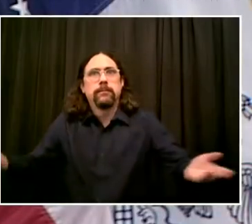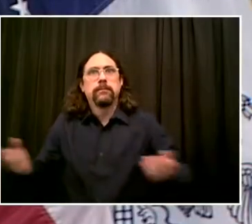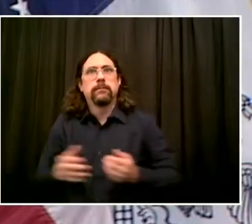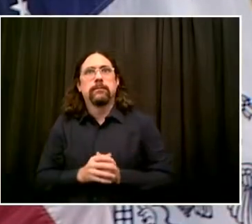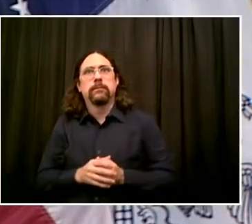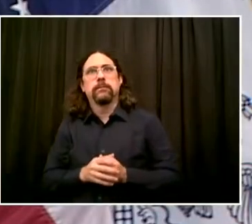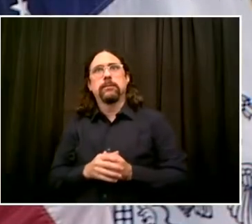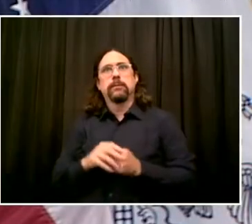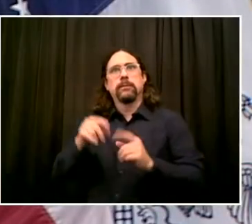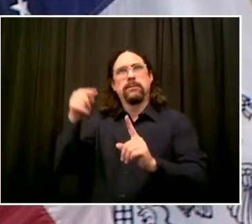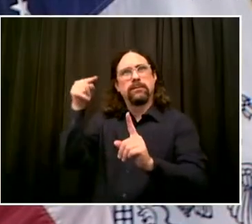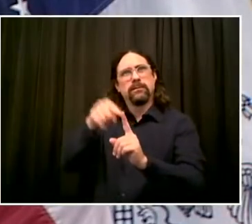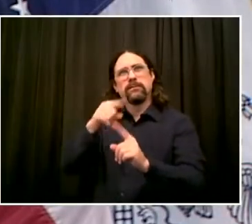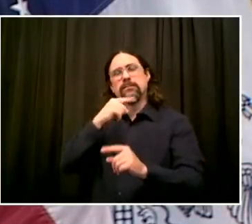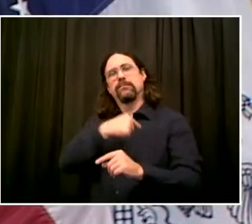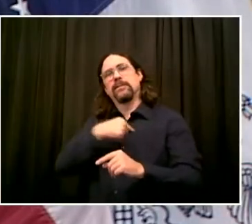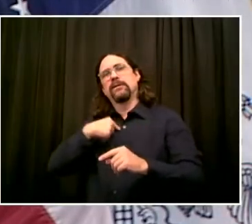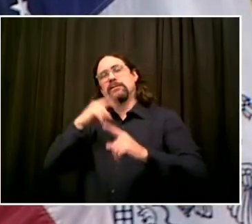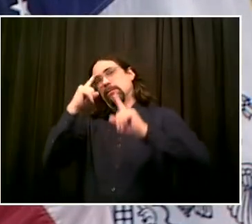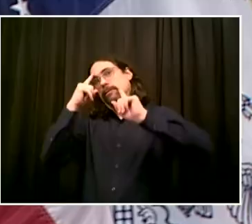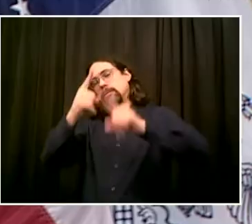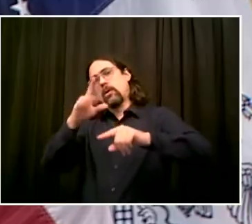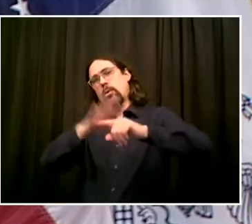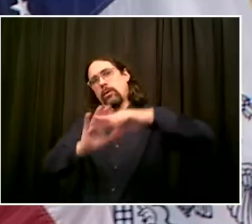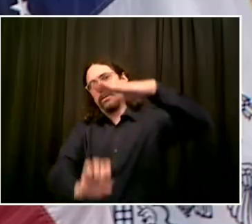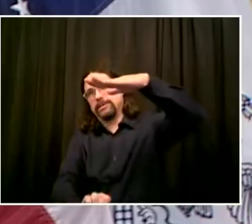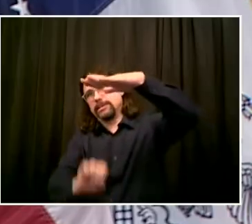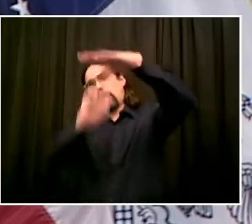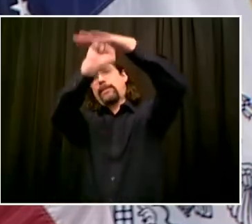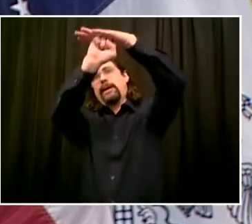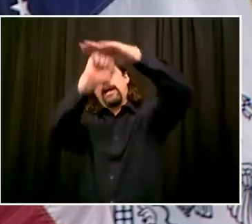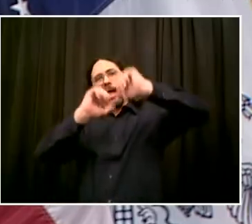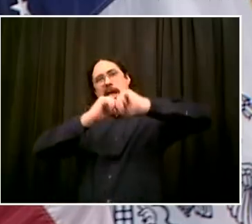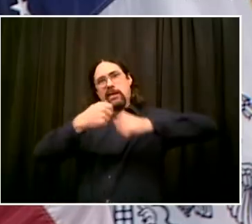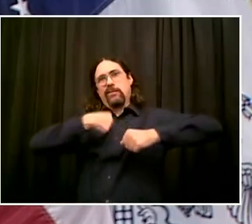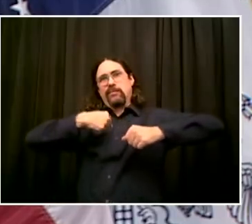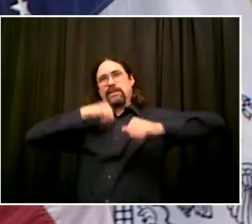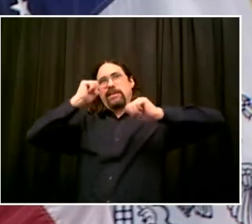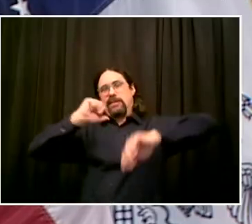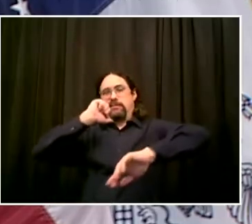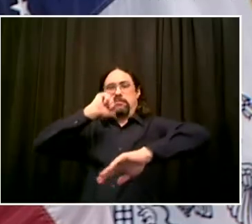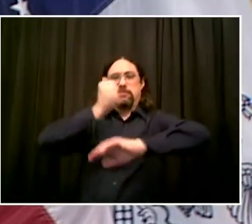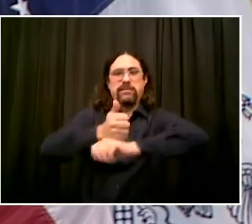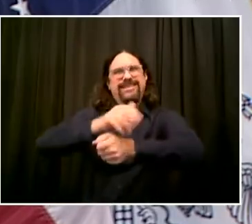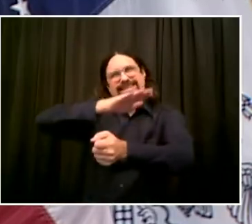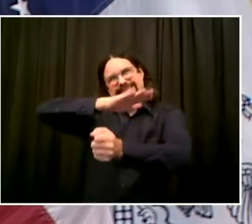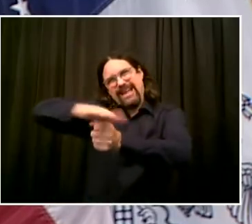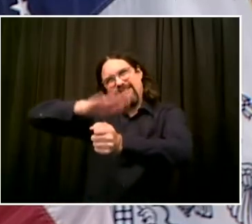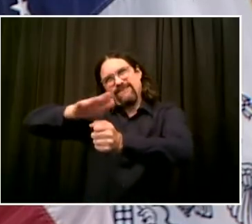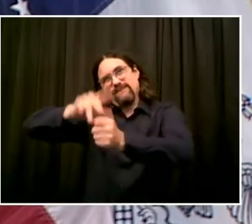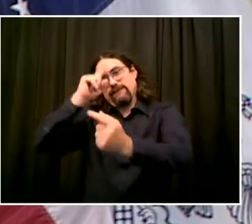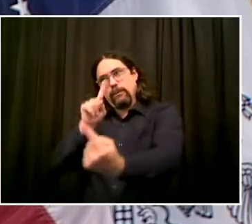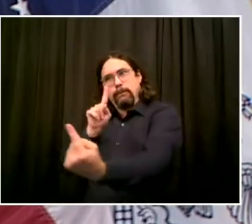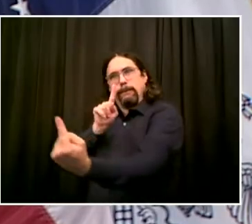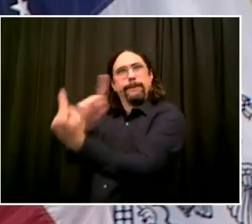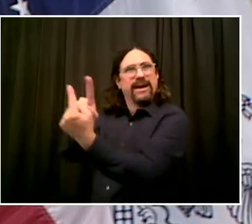THIS WITH